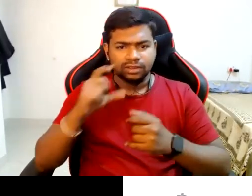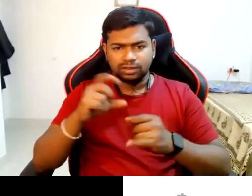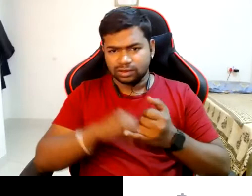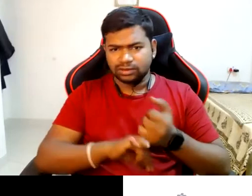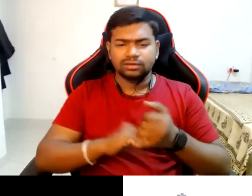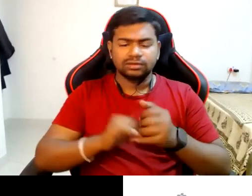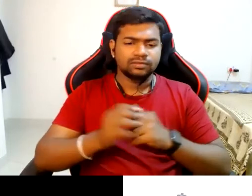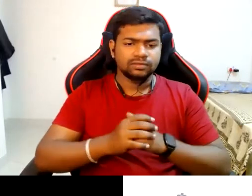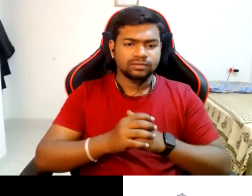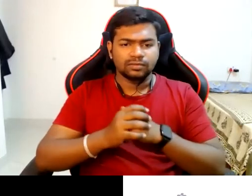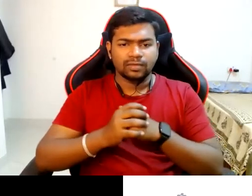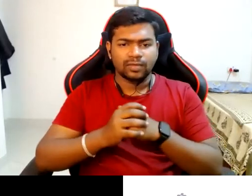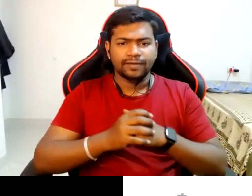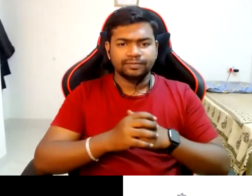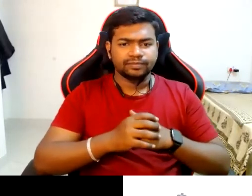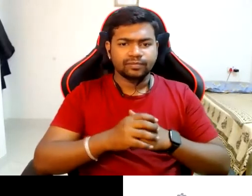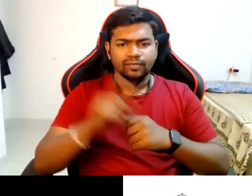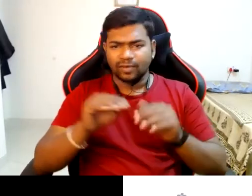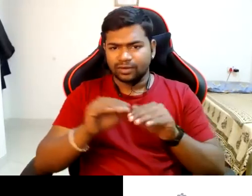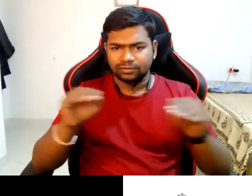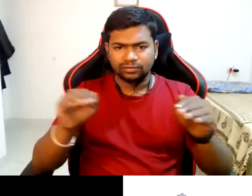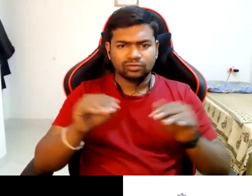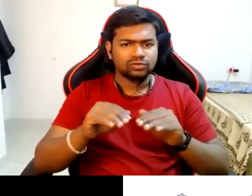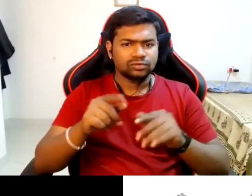And then there were bunch of students were looking for teacher.